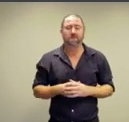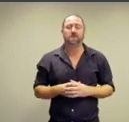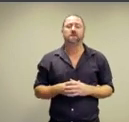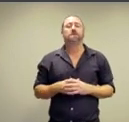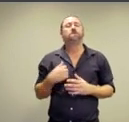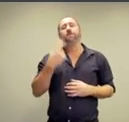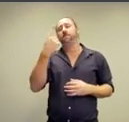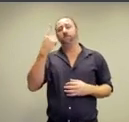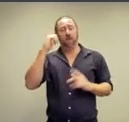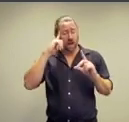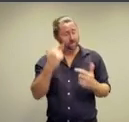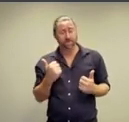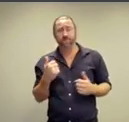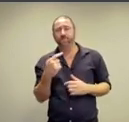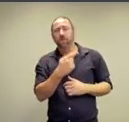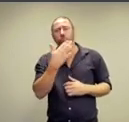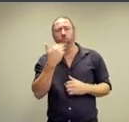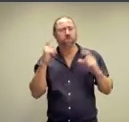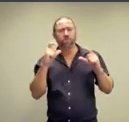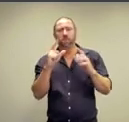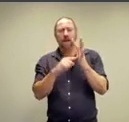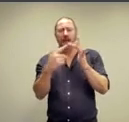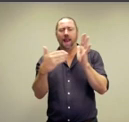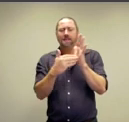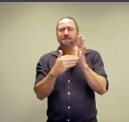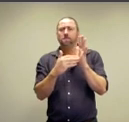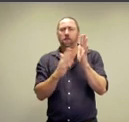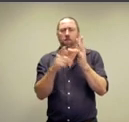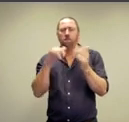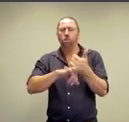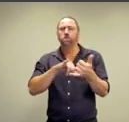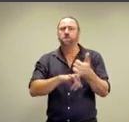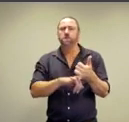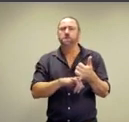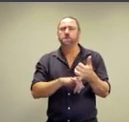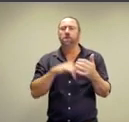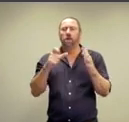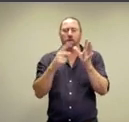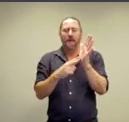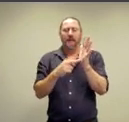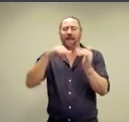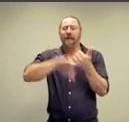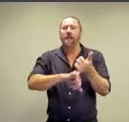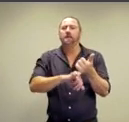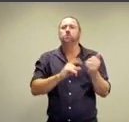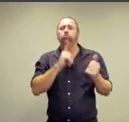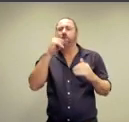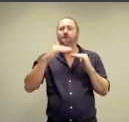lovely, is this great image of Elizabeth Moss